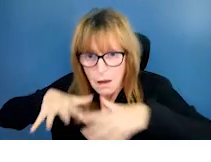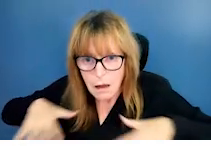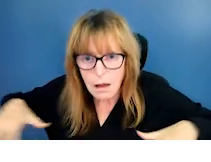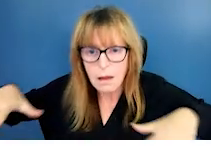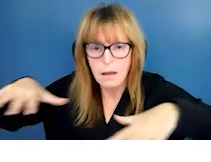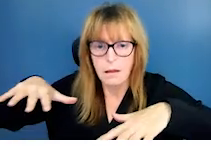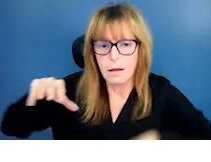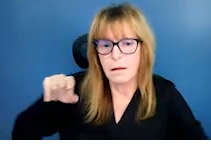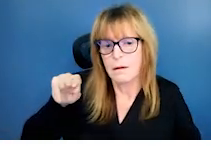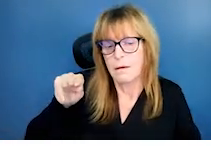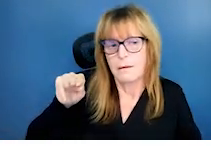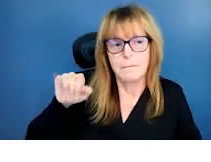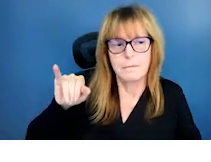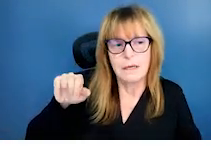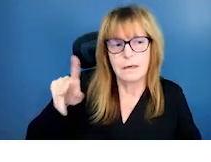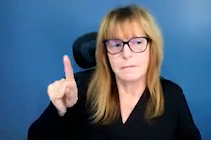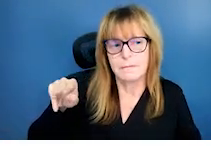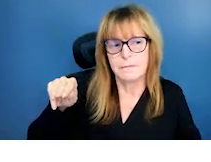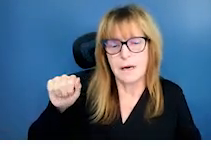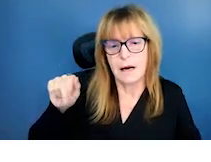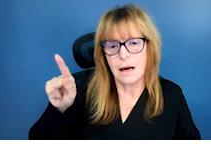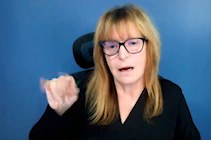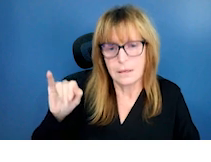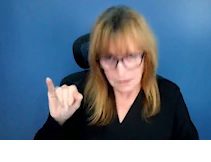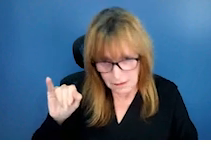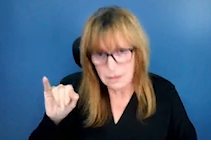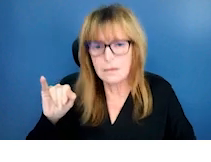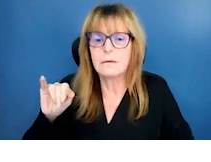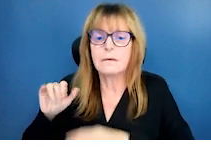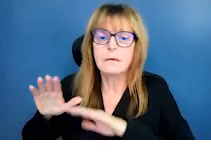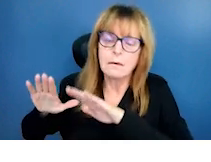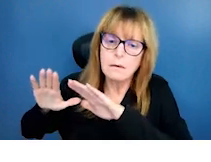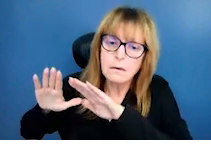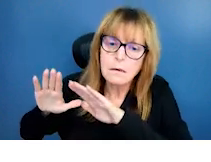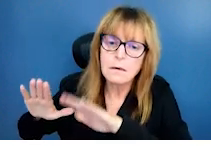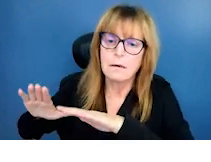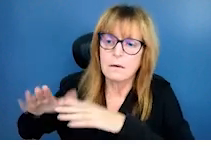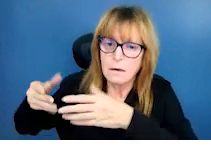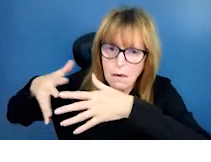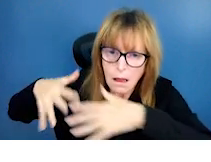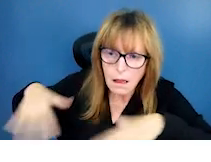unceded territory of the Mi'kmaq People. This territory is covered by the “Treaties of Peace and Friendship”